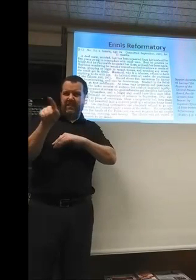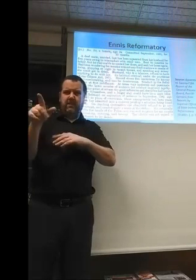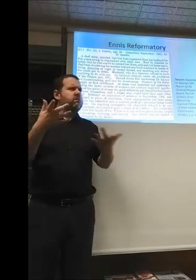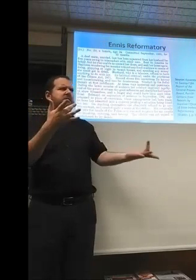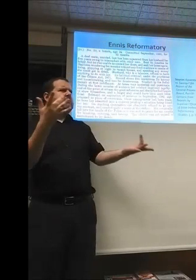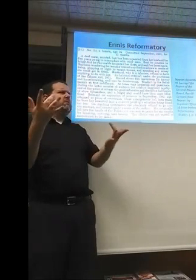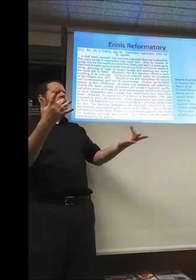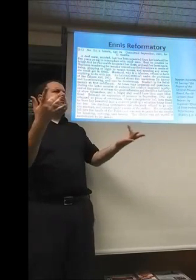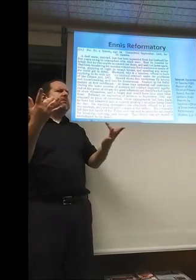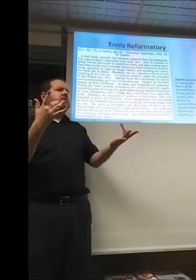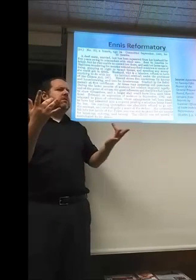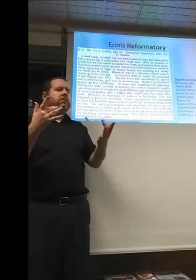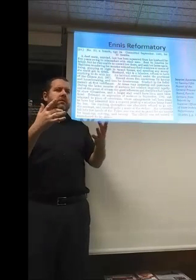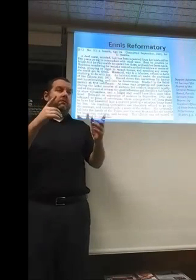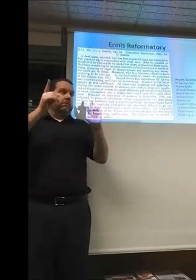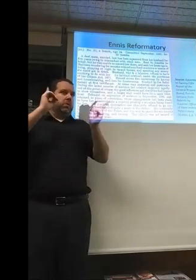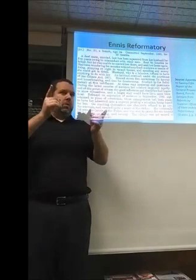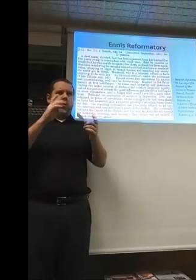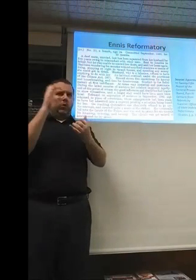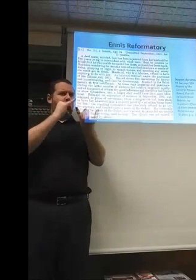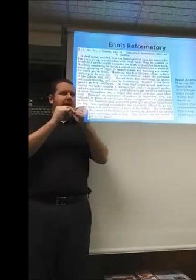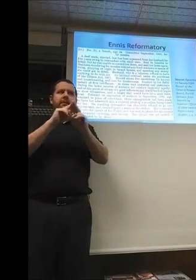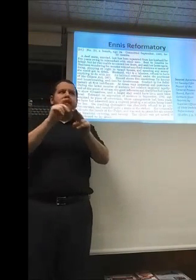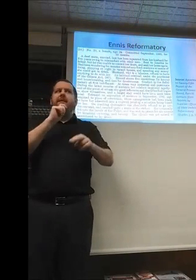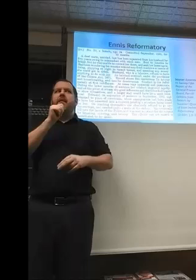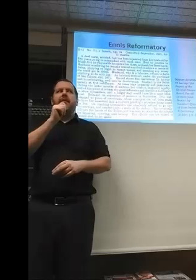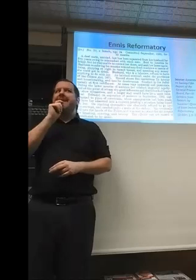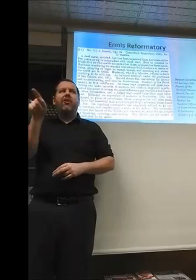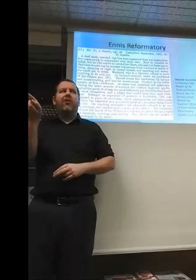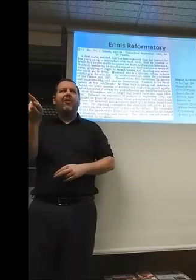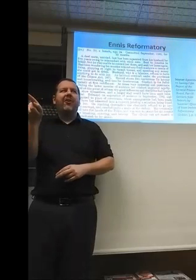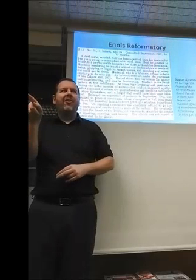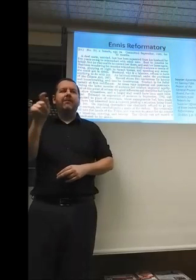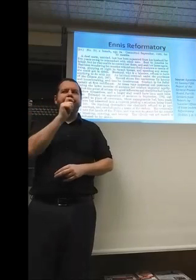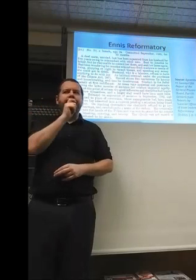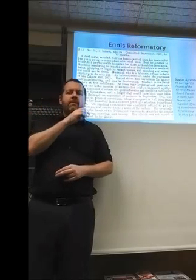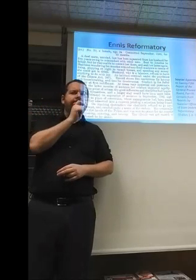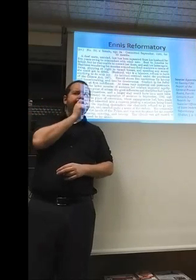And Maria pointed down, she indicated through gesture that she knew the difference between